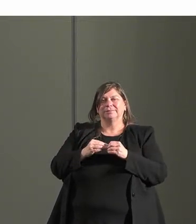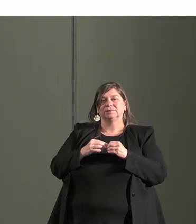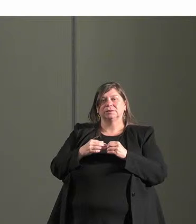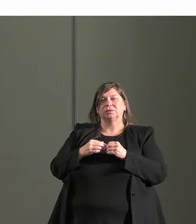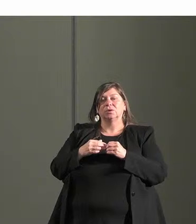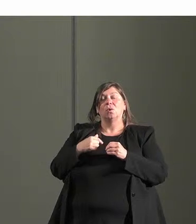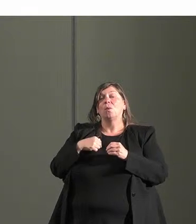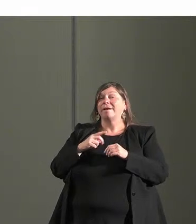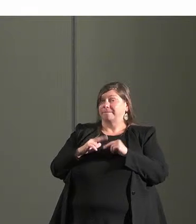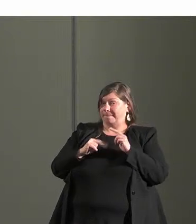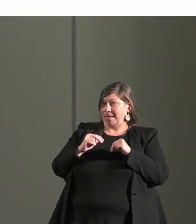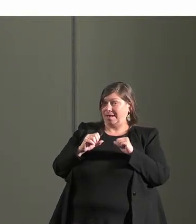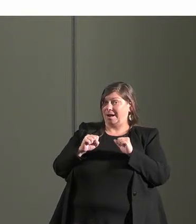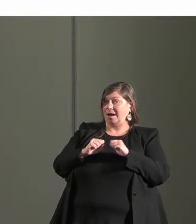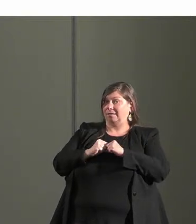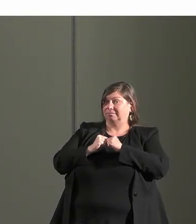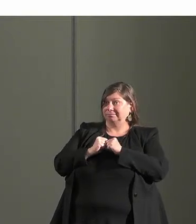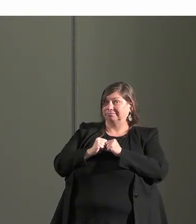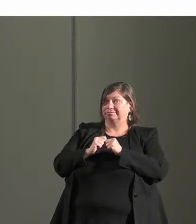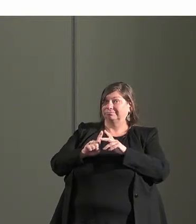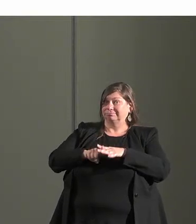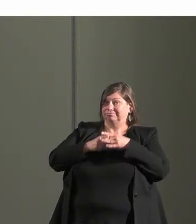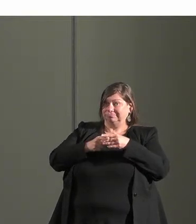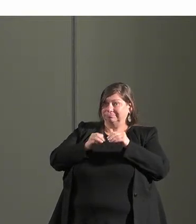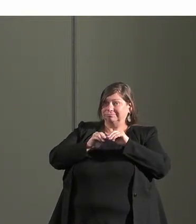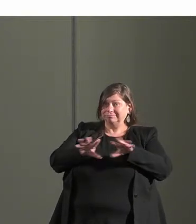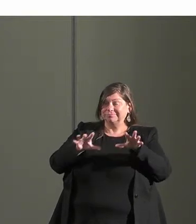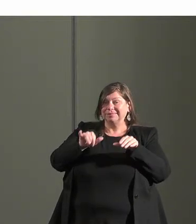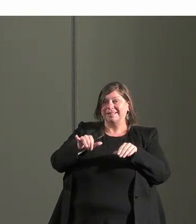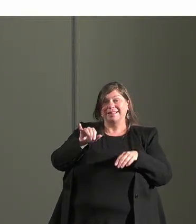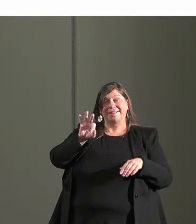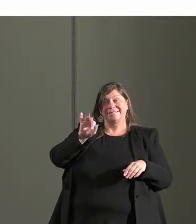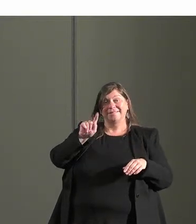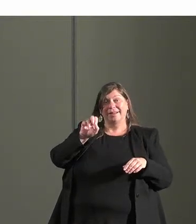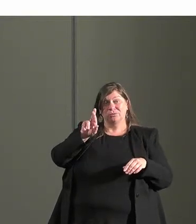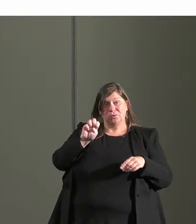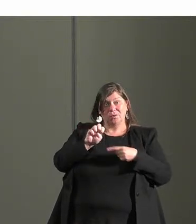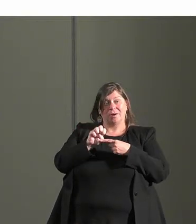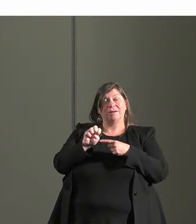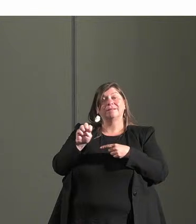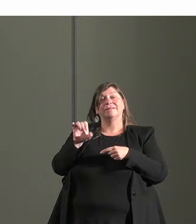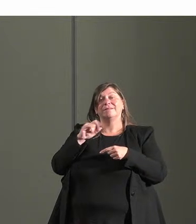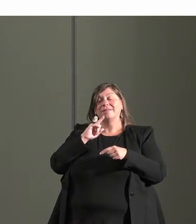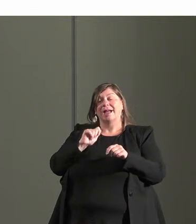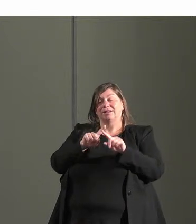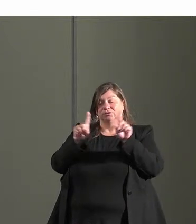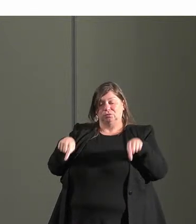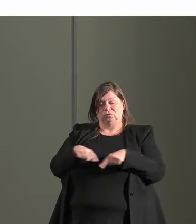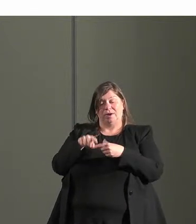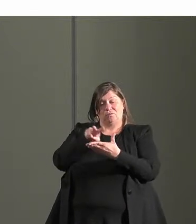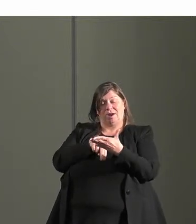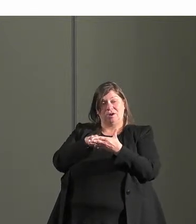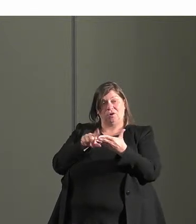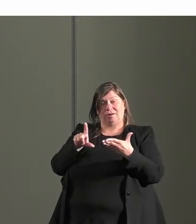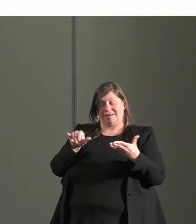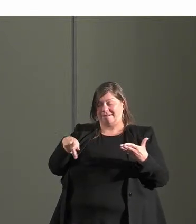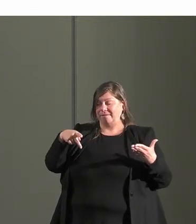are -- they want to read on the weak web. We built and launched this feature. That will make it so a screen